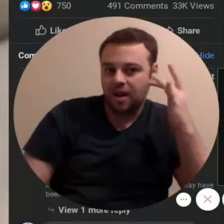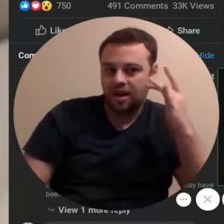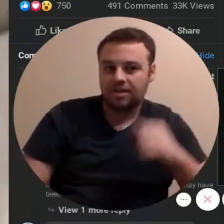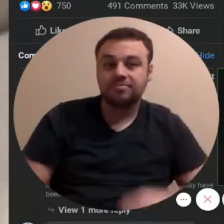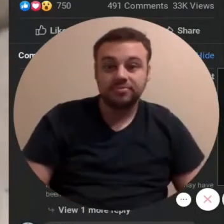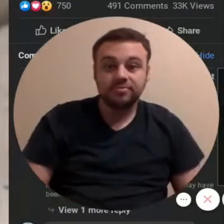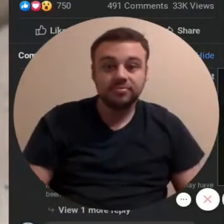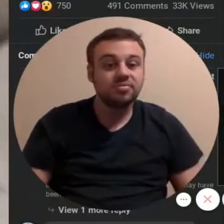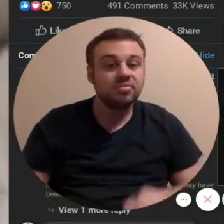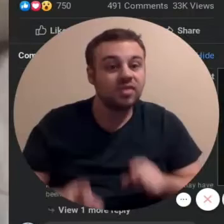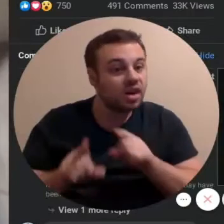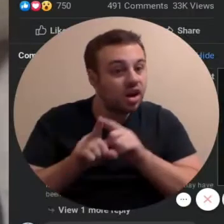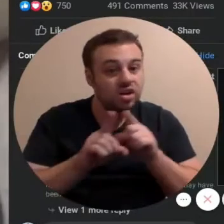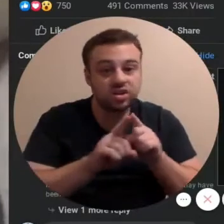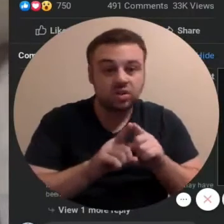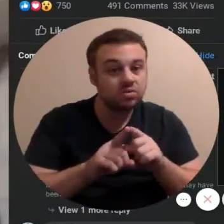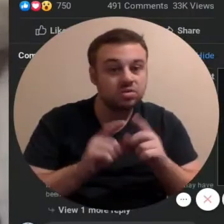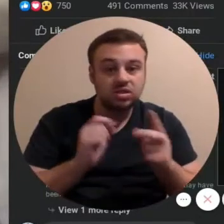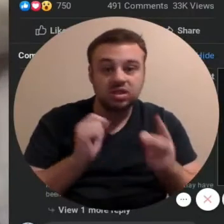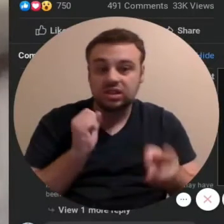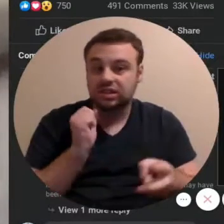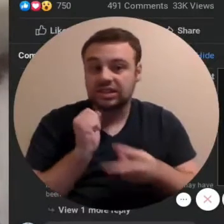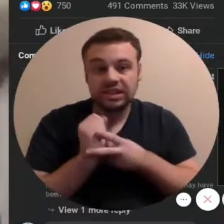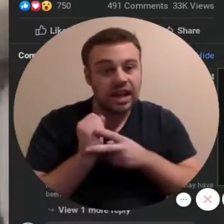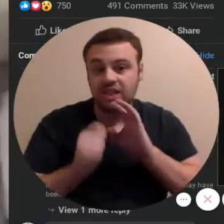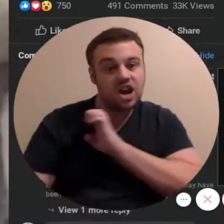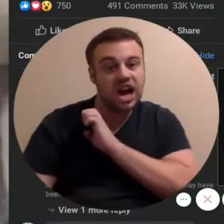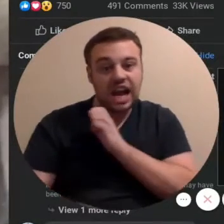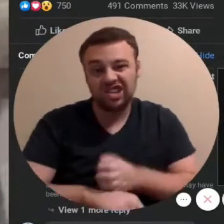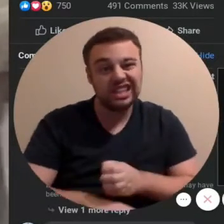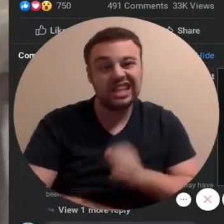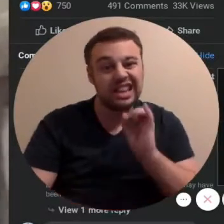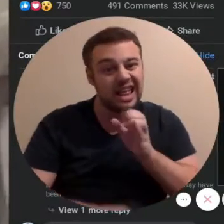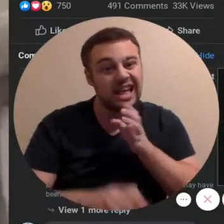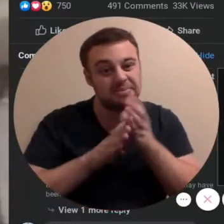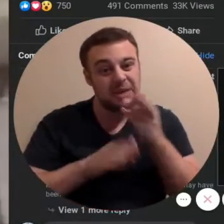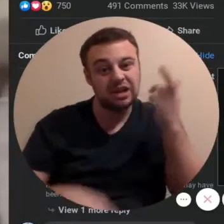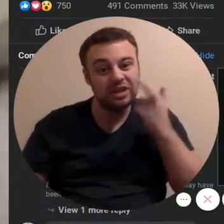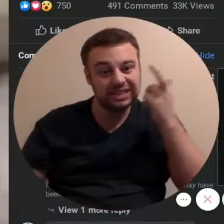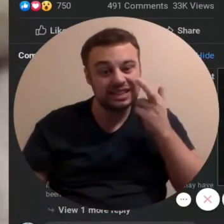Everything the sloths does is to conserve energy, and that's why they sleep so much. So any animal that eats